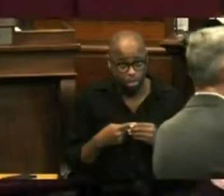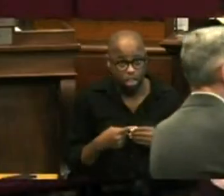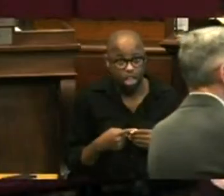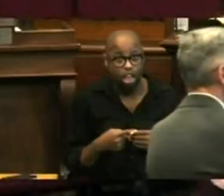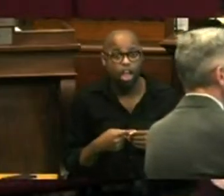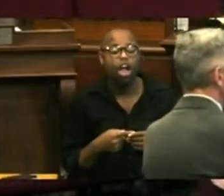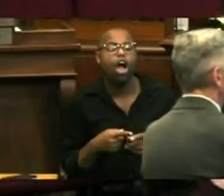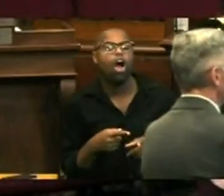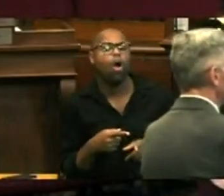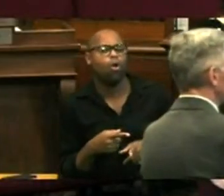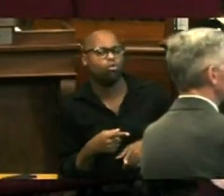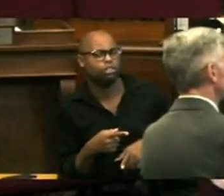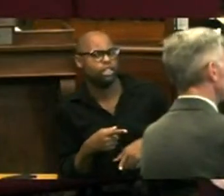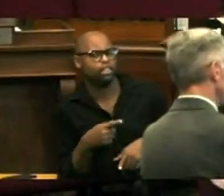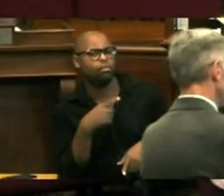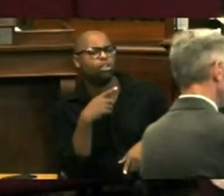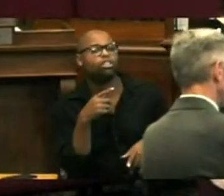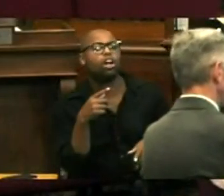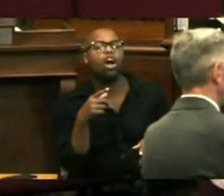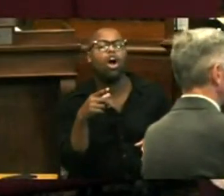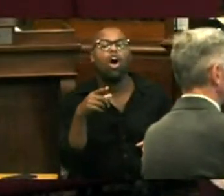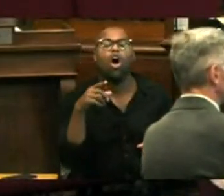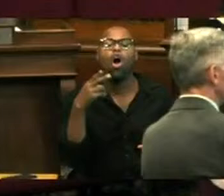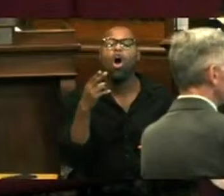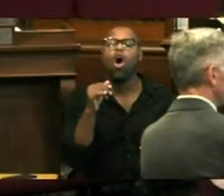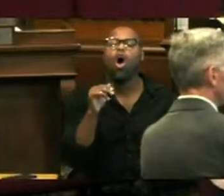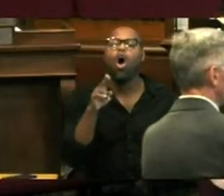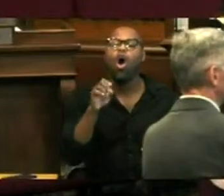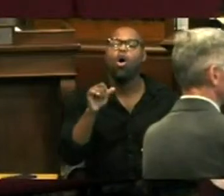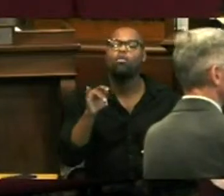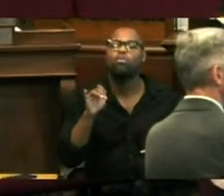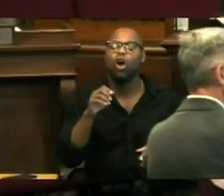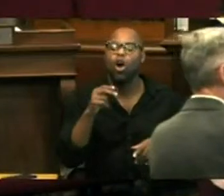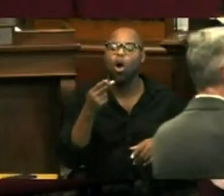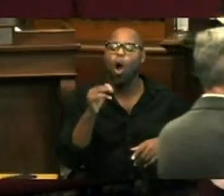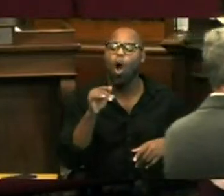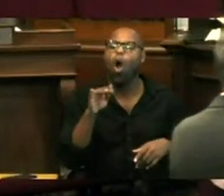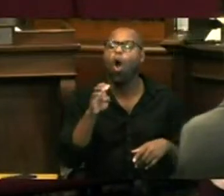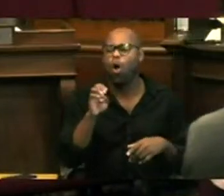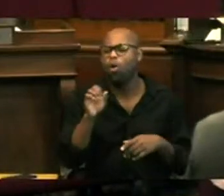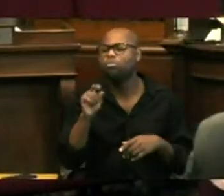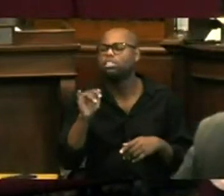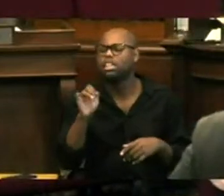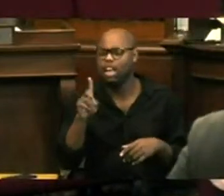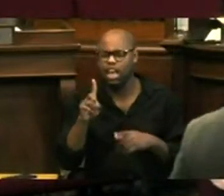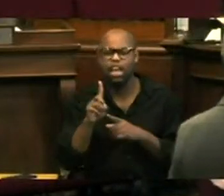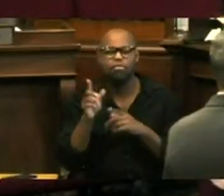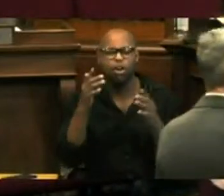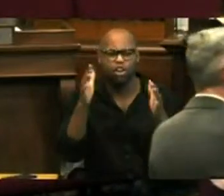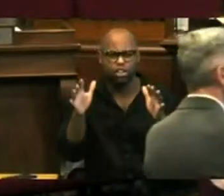parks that you know of? I don't know if they're Olmsted parks,